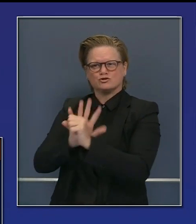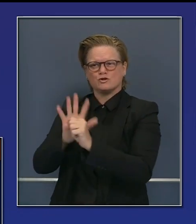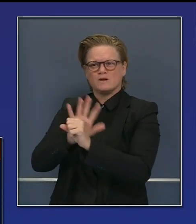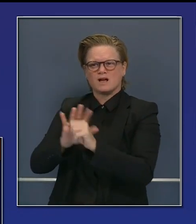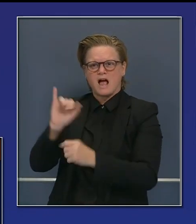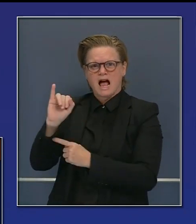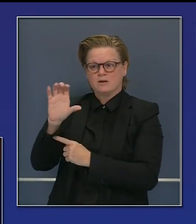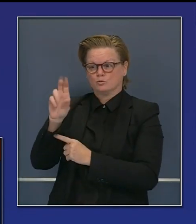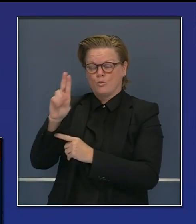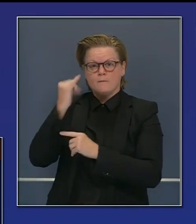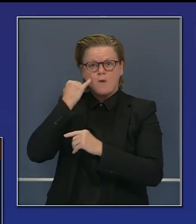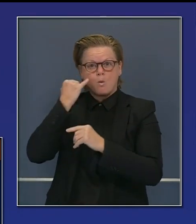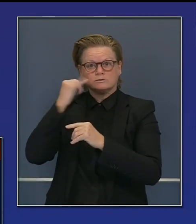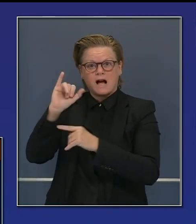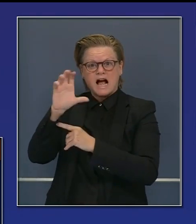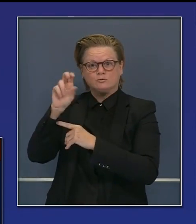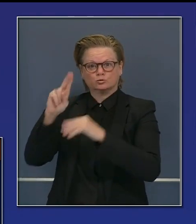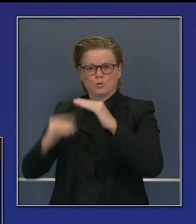COVERING, WEAR A MASK.